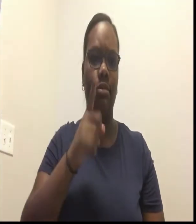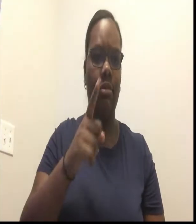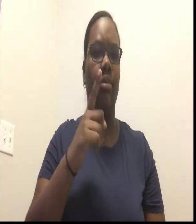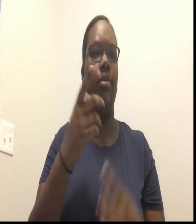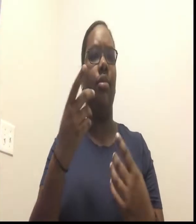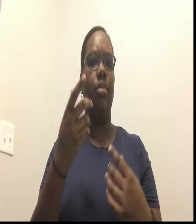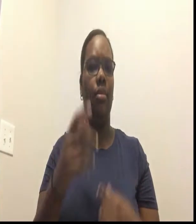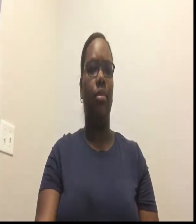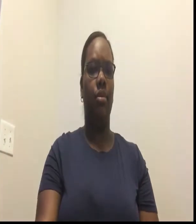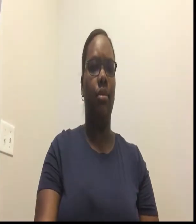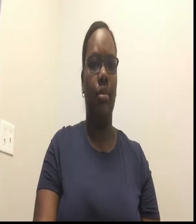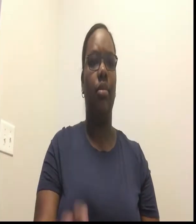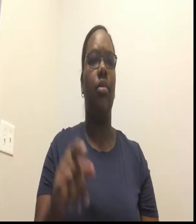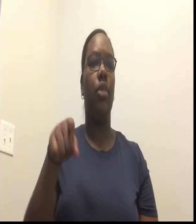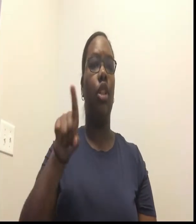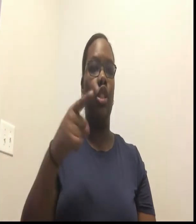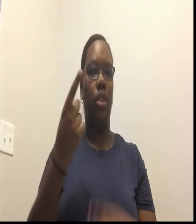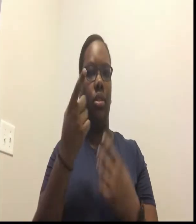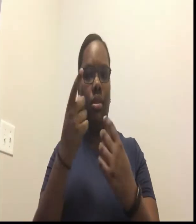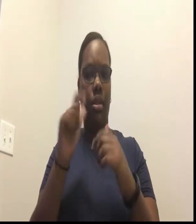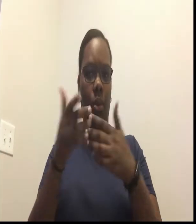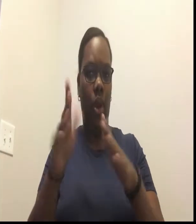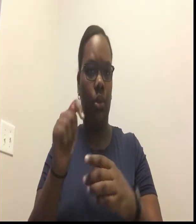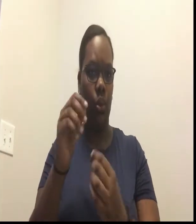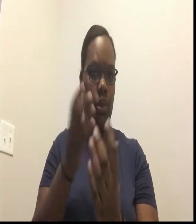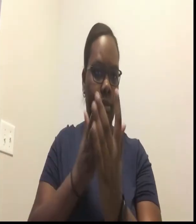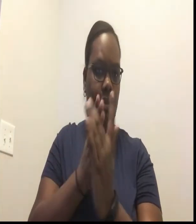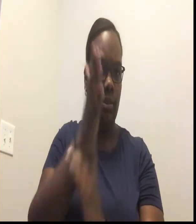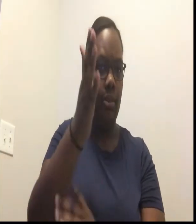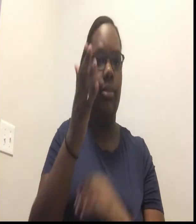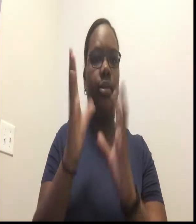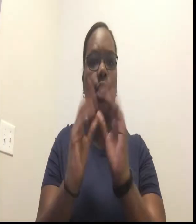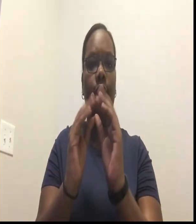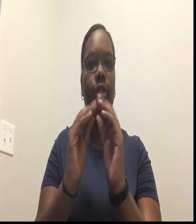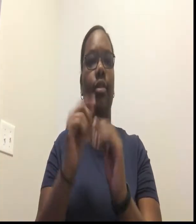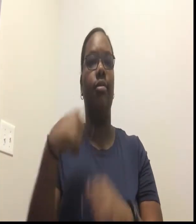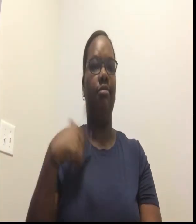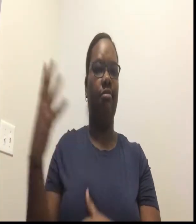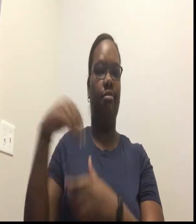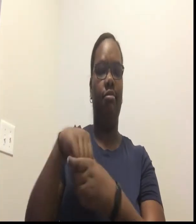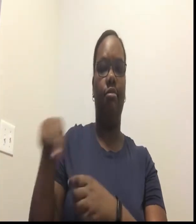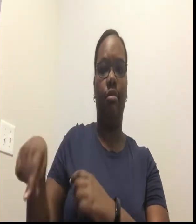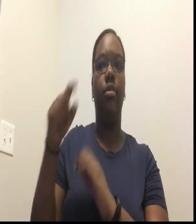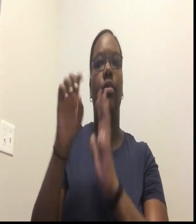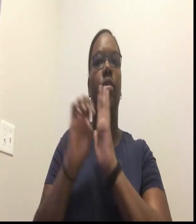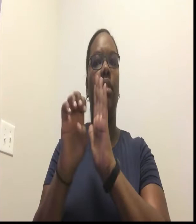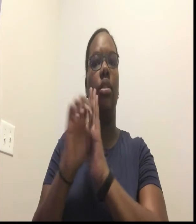get through the meeting. I've included a sample agenda on the website under the